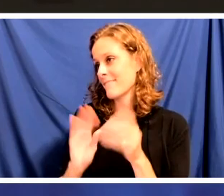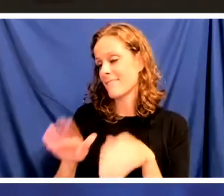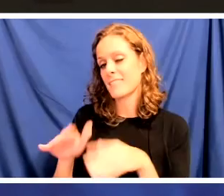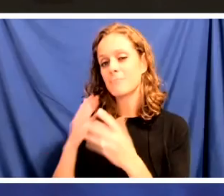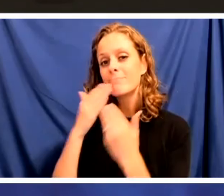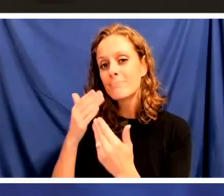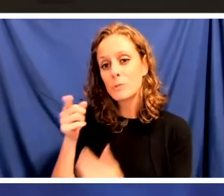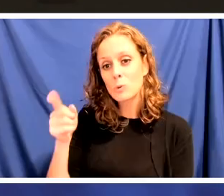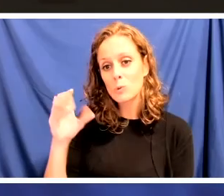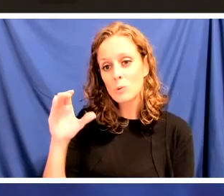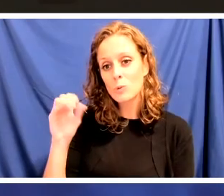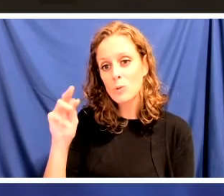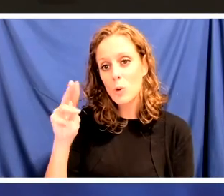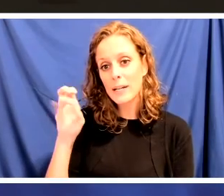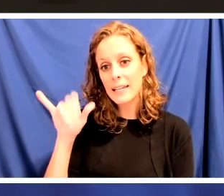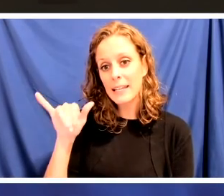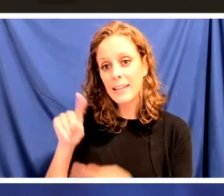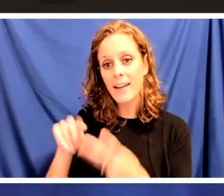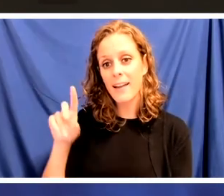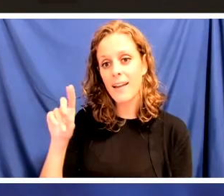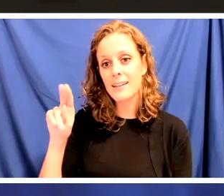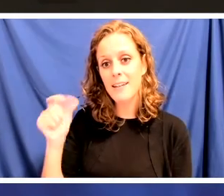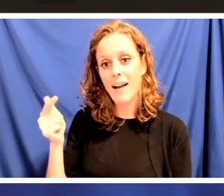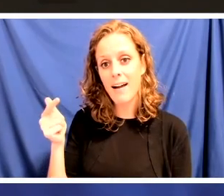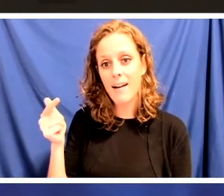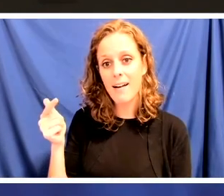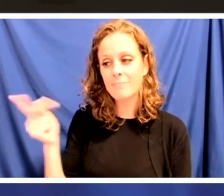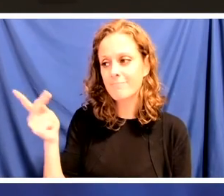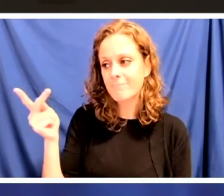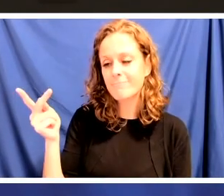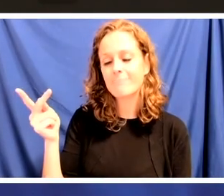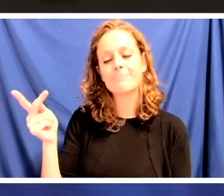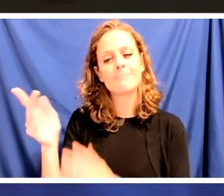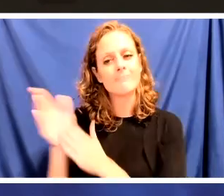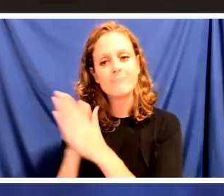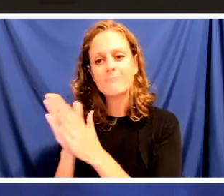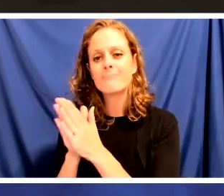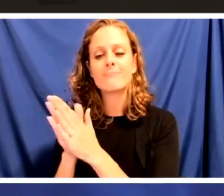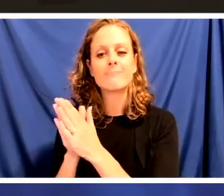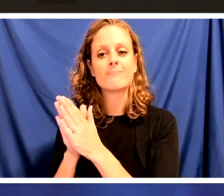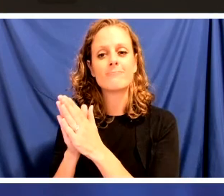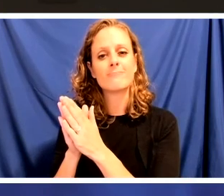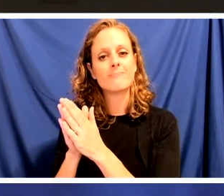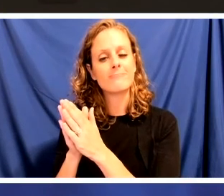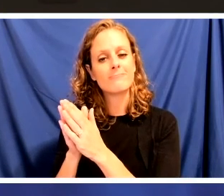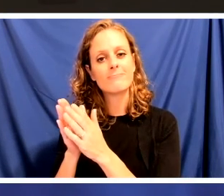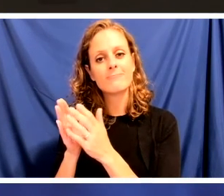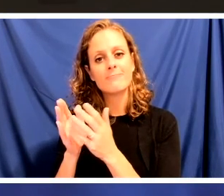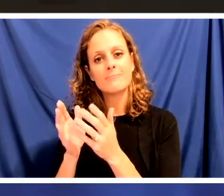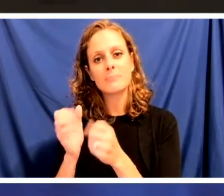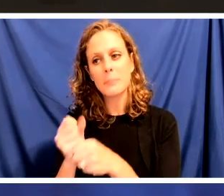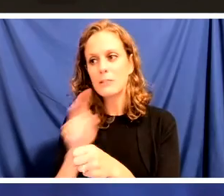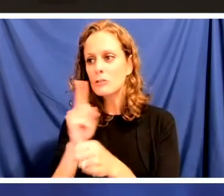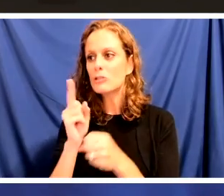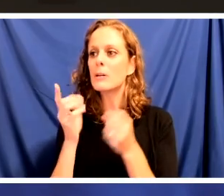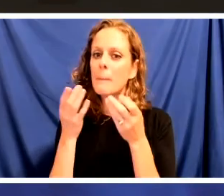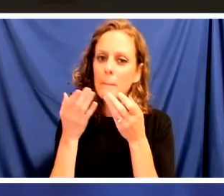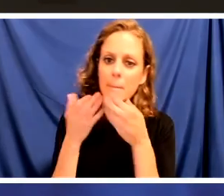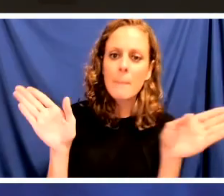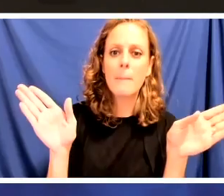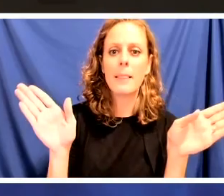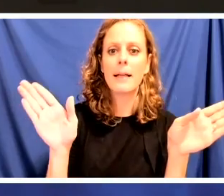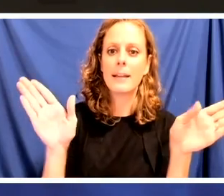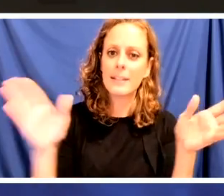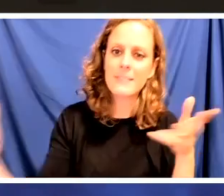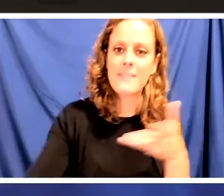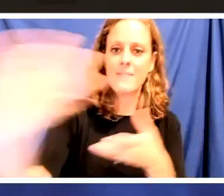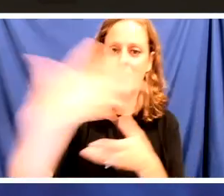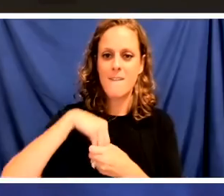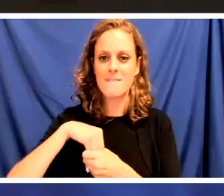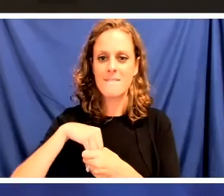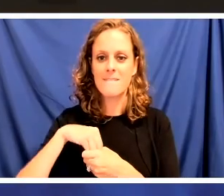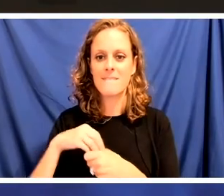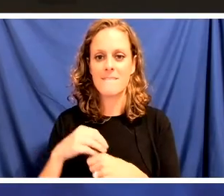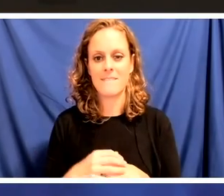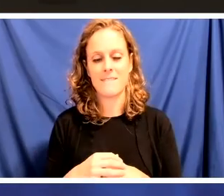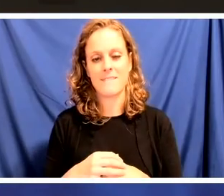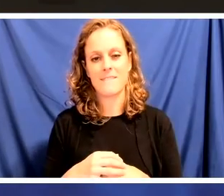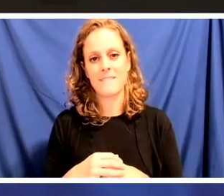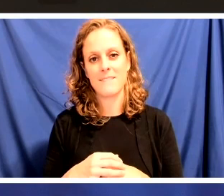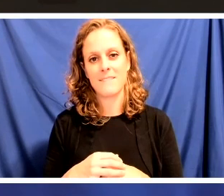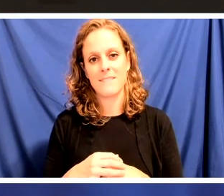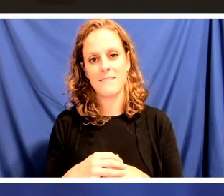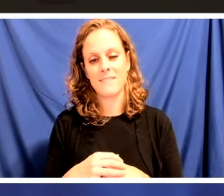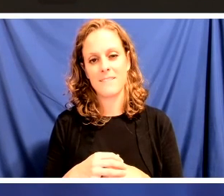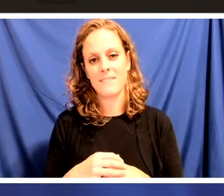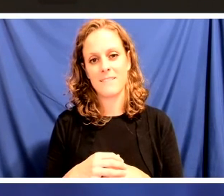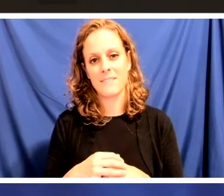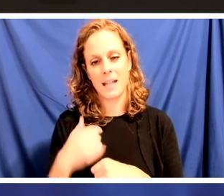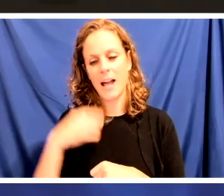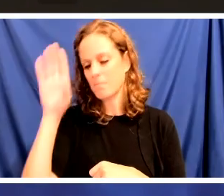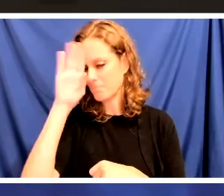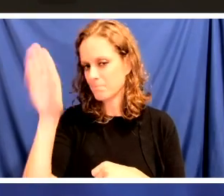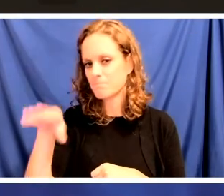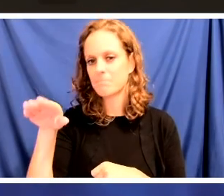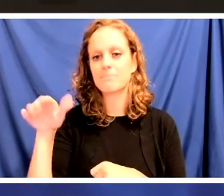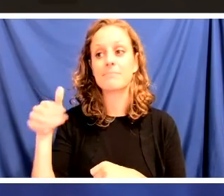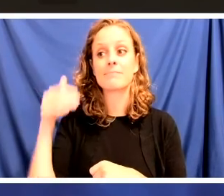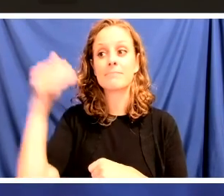SacGov: You know you're determined attention to make this a very inviting process and hopefully and i'm confident it will produce what we can all be proud of, which are.